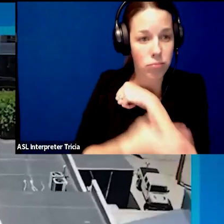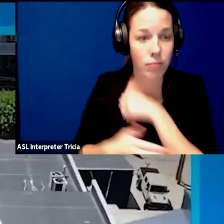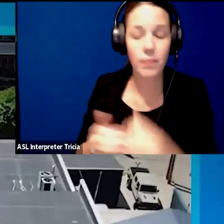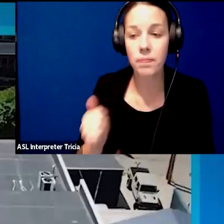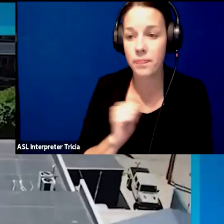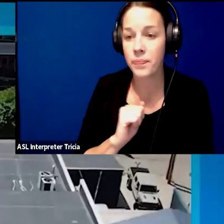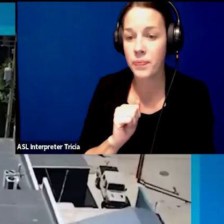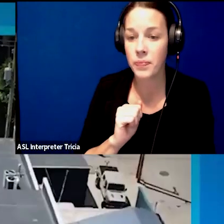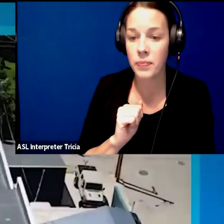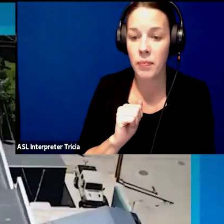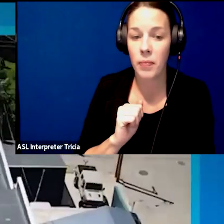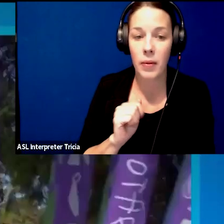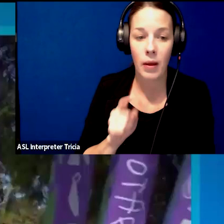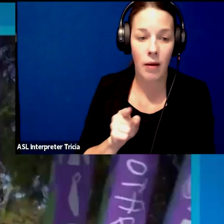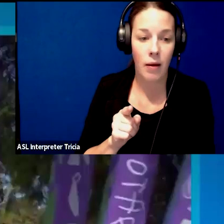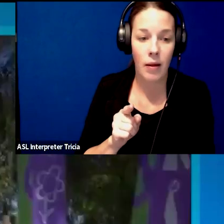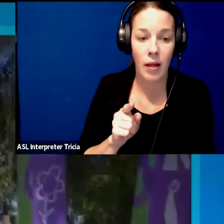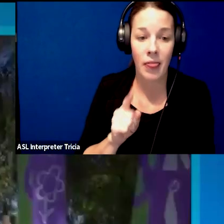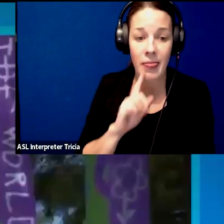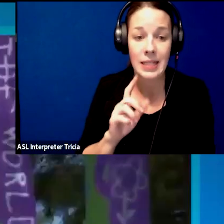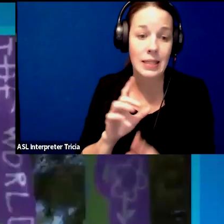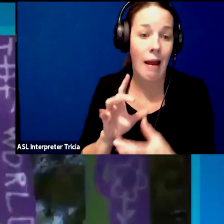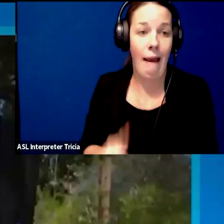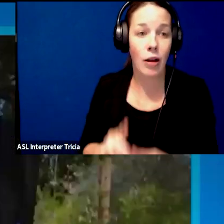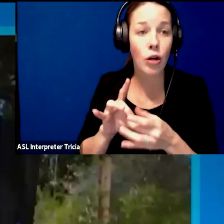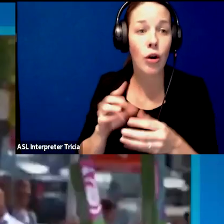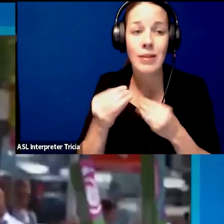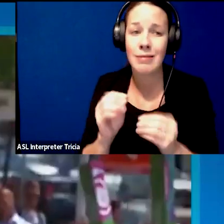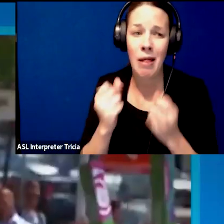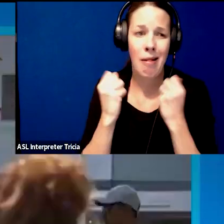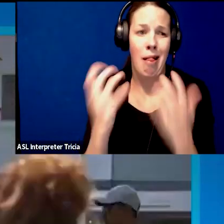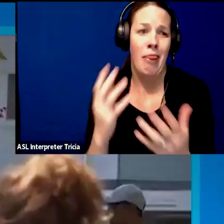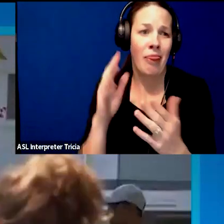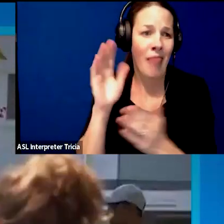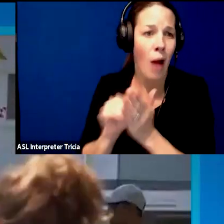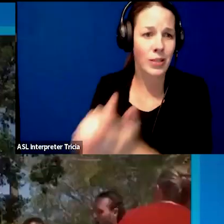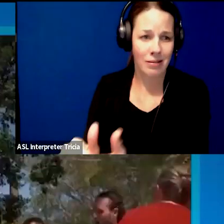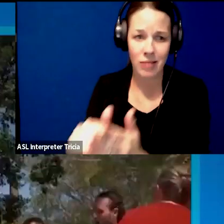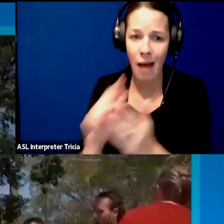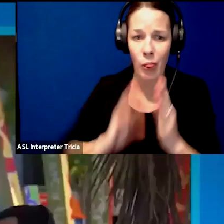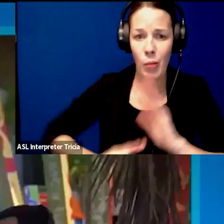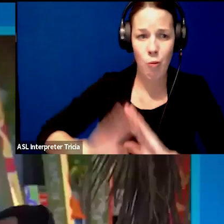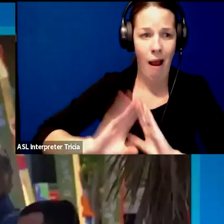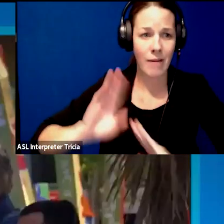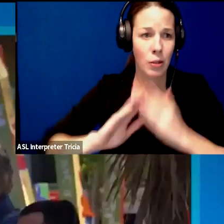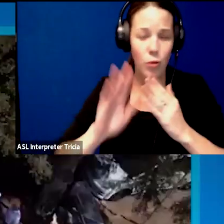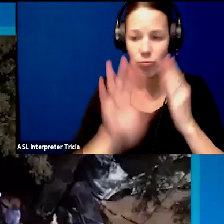Thousands of these anchor organizations create thriving communities across the United States and its territories.